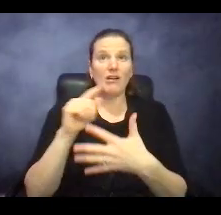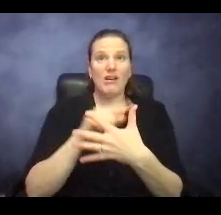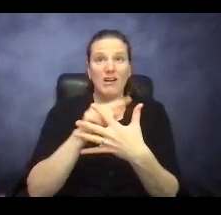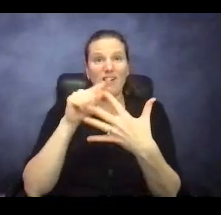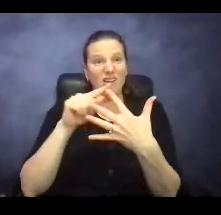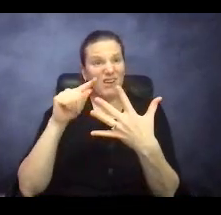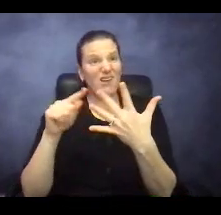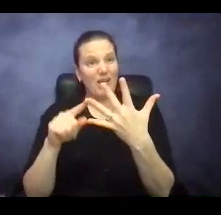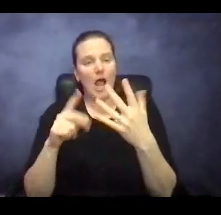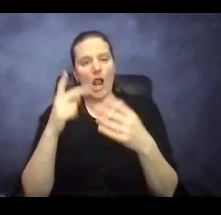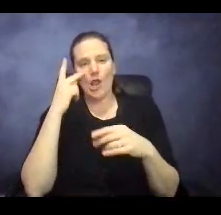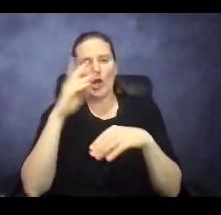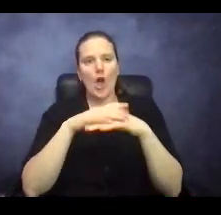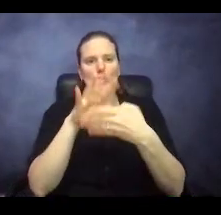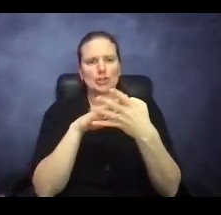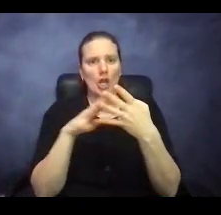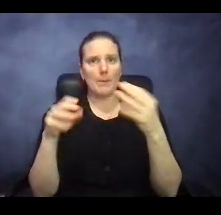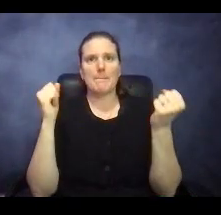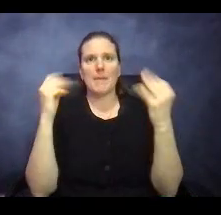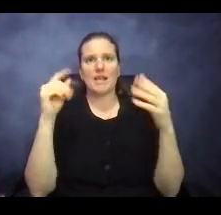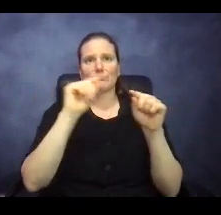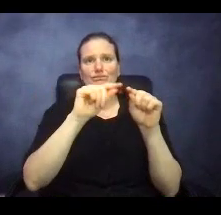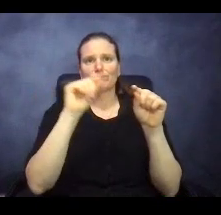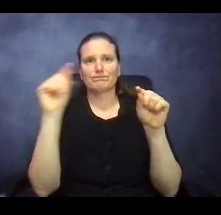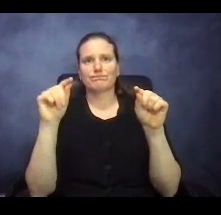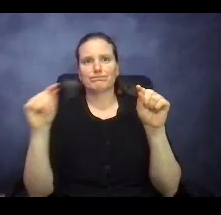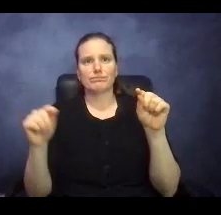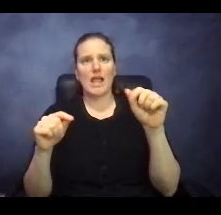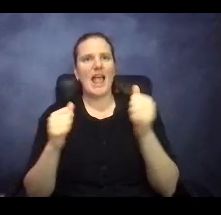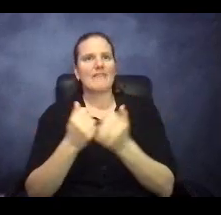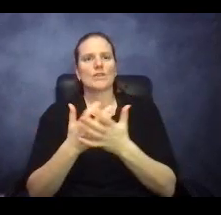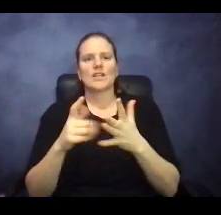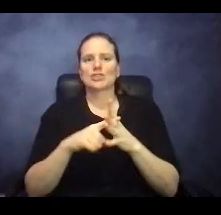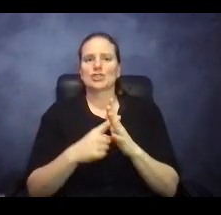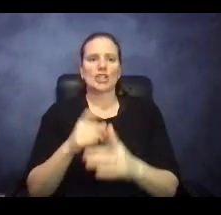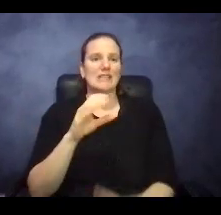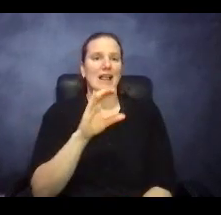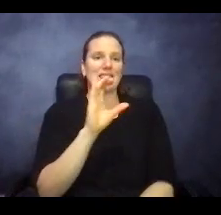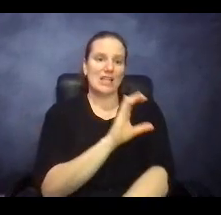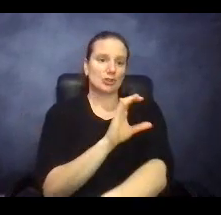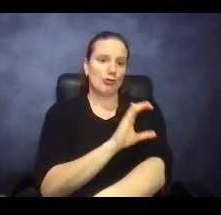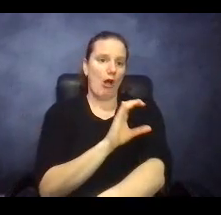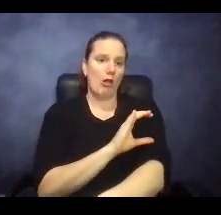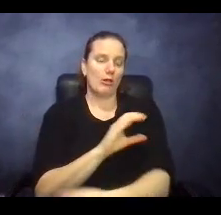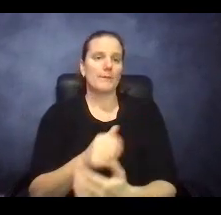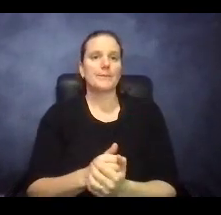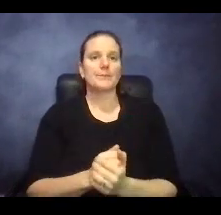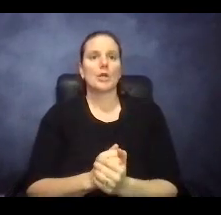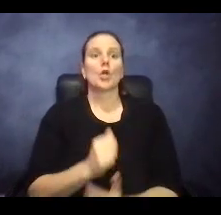So these are the ones I'm looking at a lot with my patients. Everything starts out as cholesterol. This is why nutrition is so important,